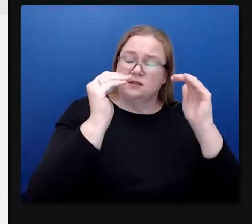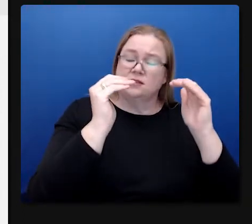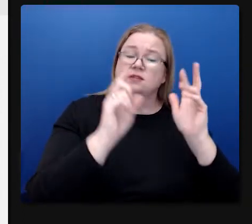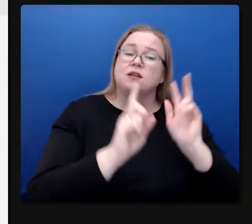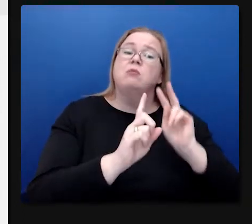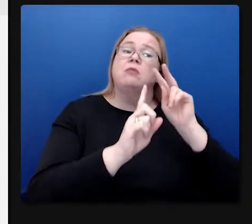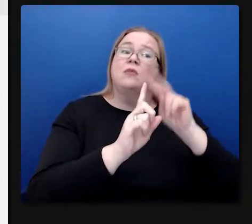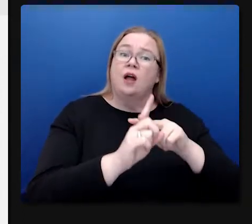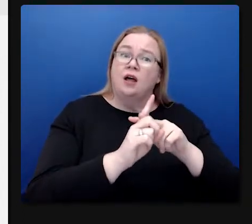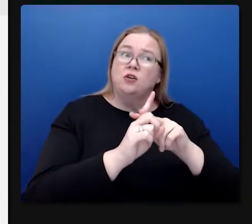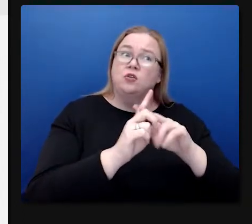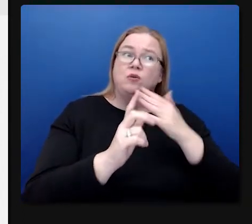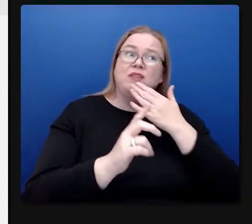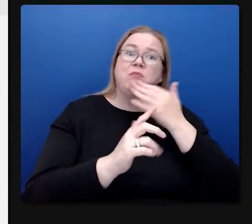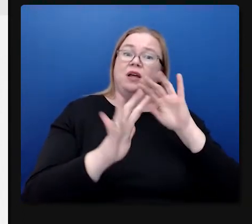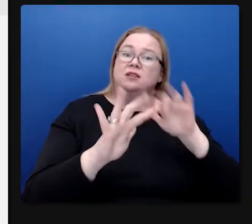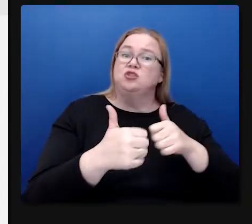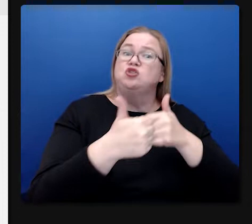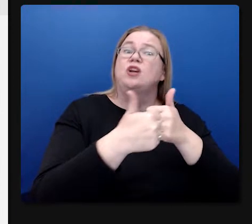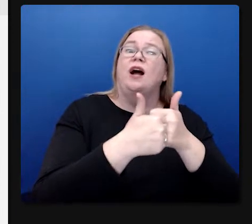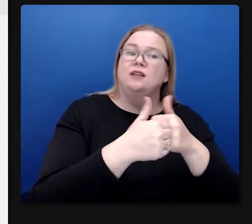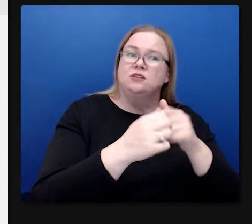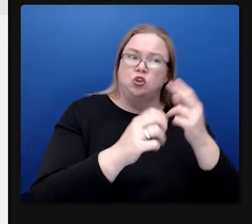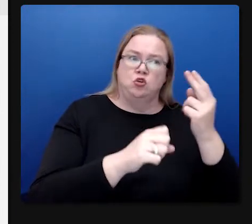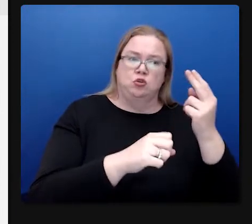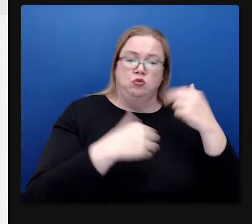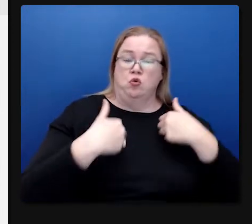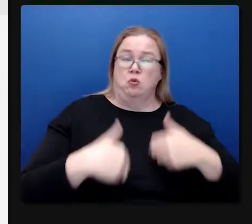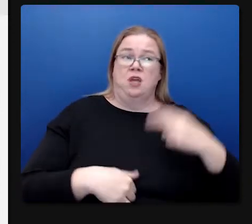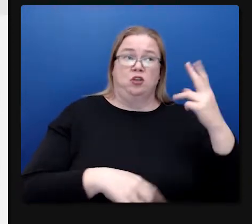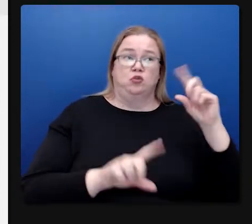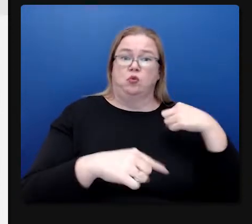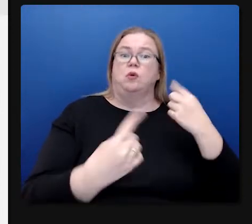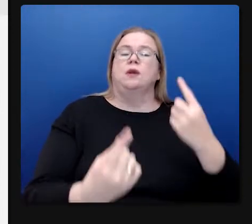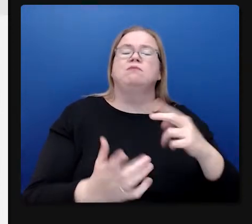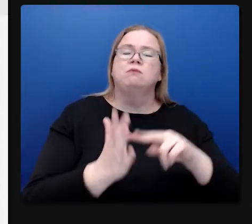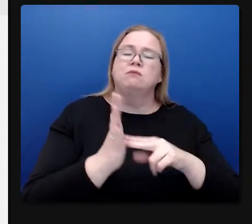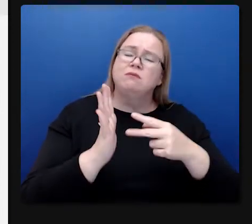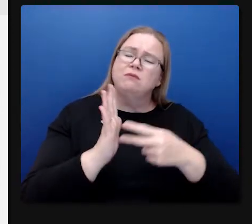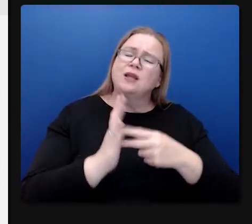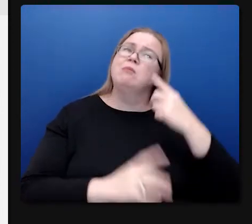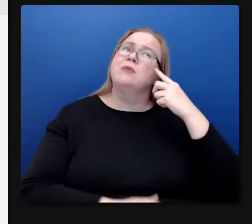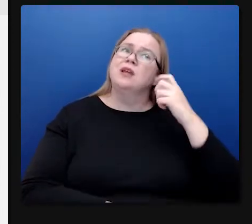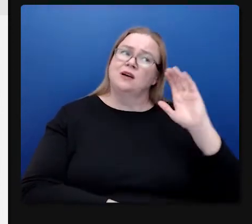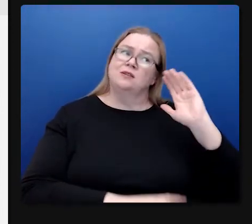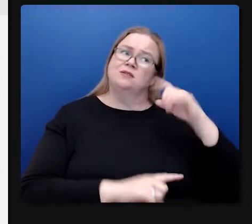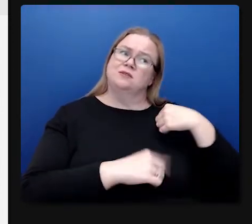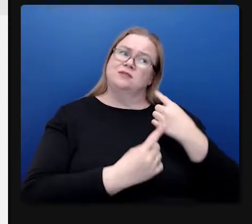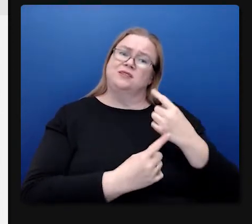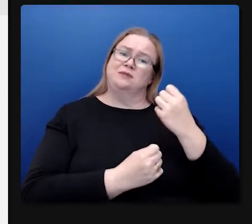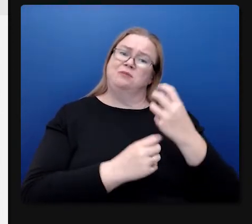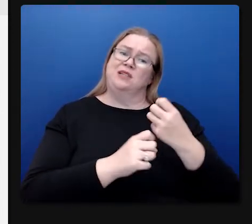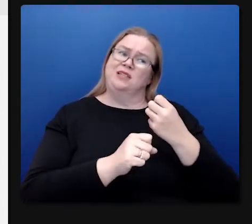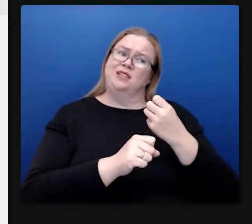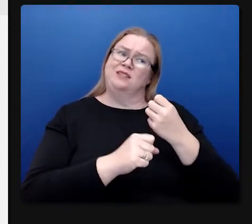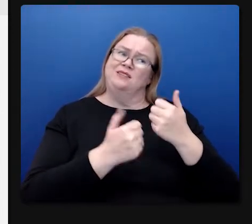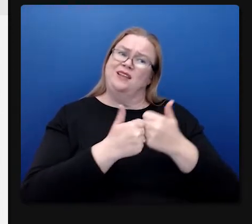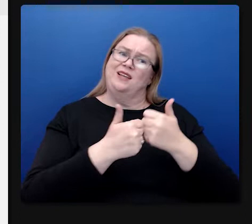applied to the greatest challenges in human history. It means that because in the past, many of these game narratives